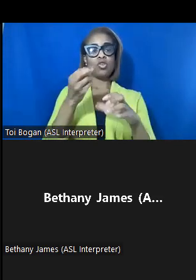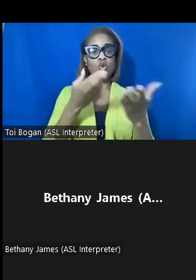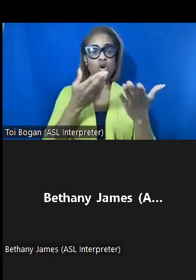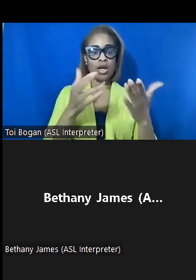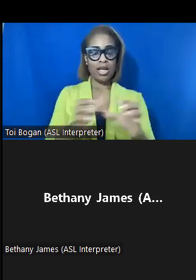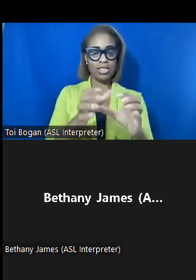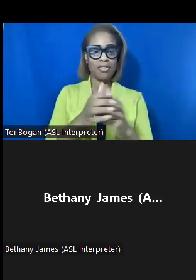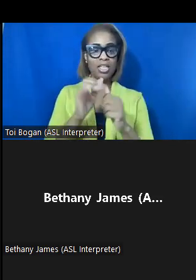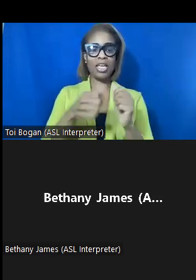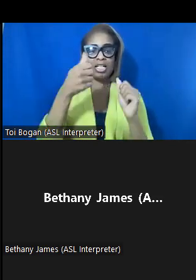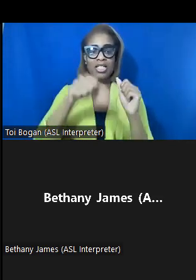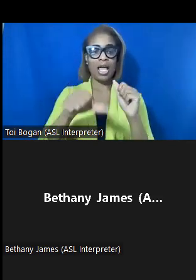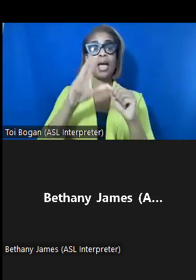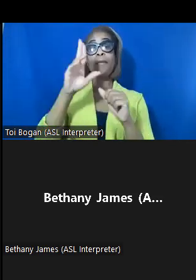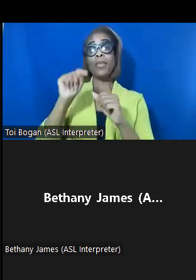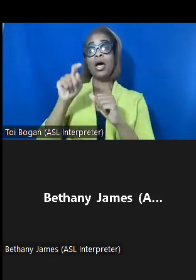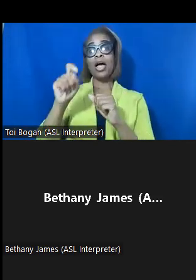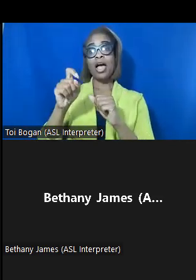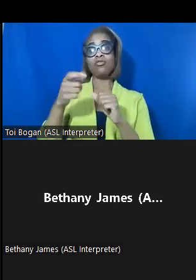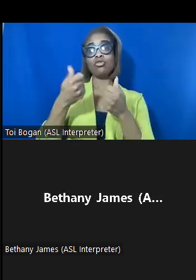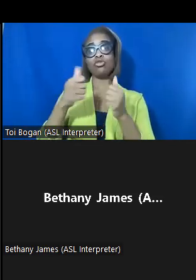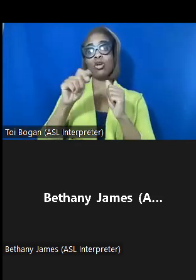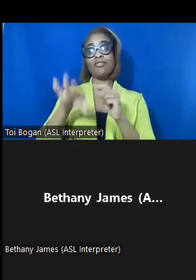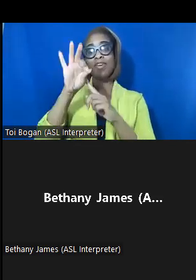accommodation, but they have to try to find something that will work.